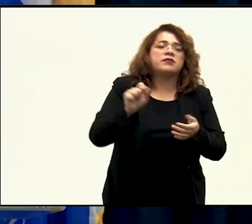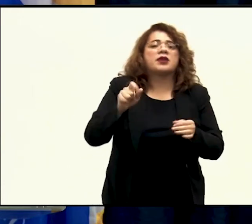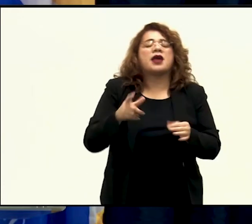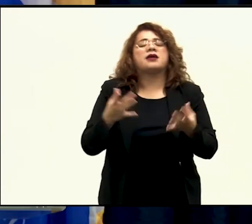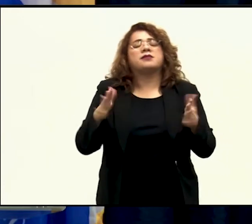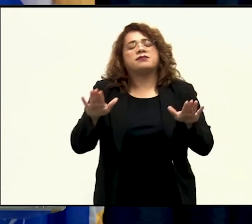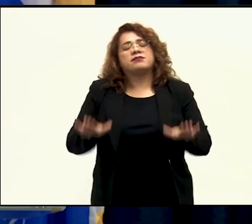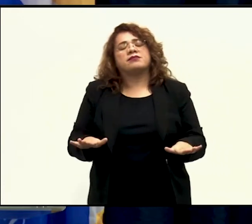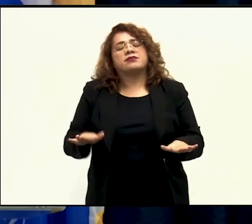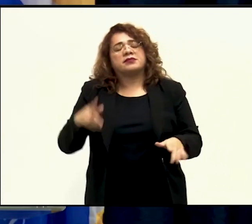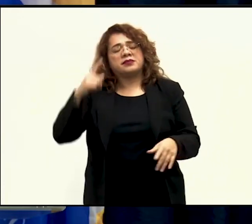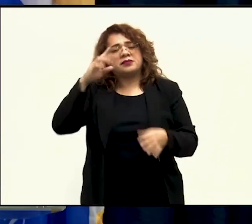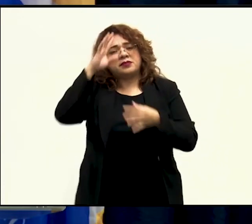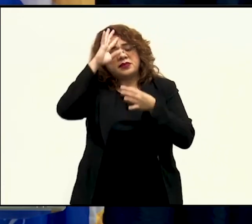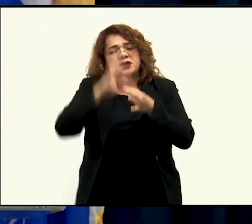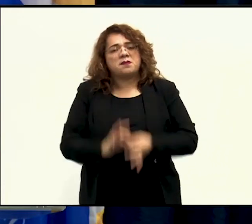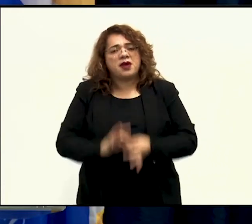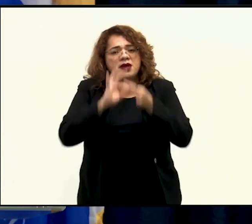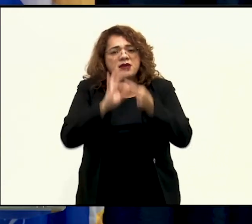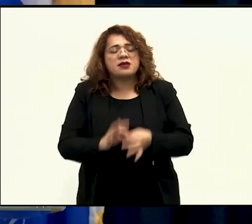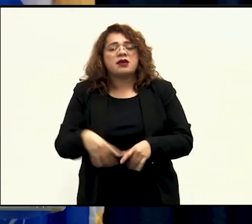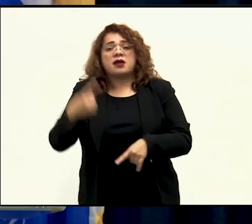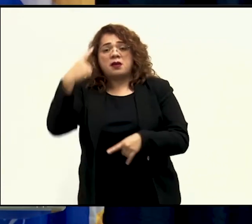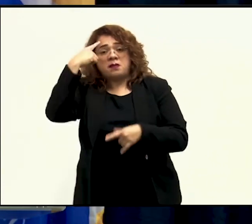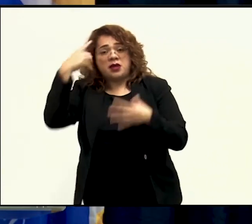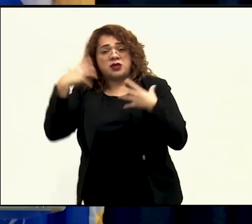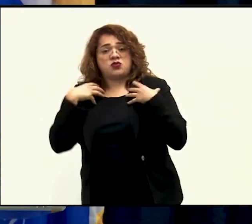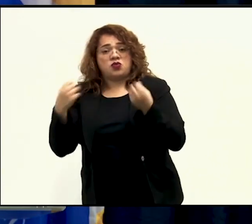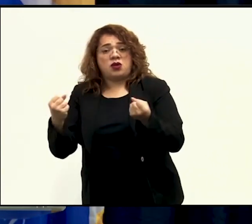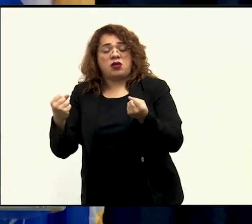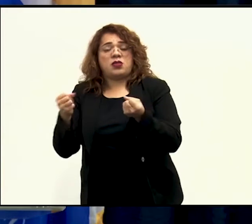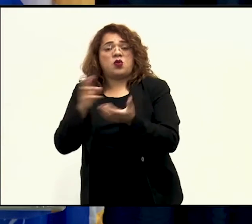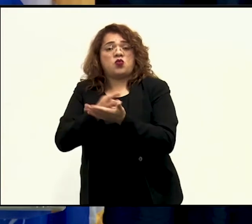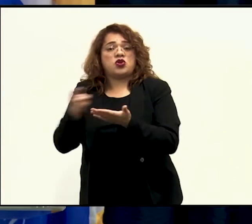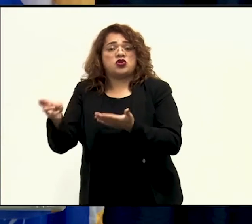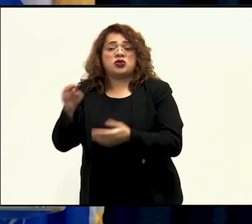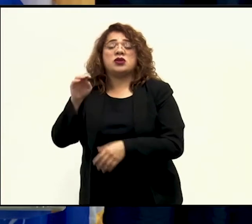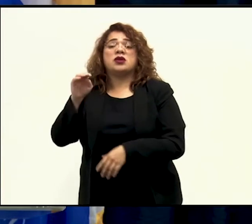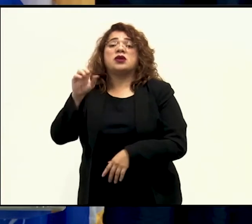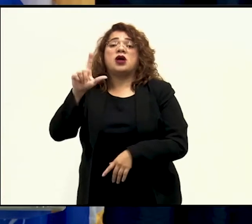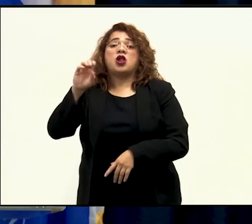We also have mental health resources at longbeach.gov/mentalhealthmatters.